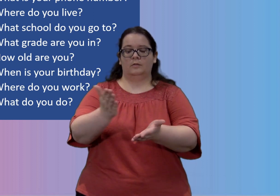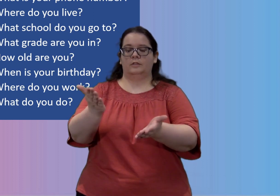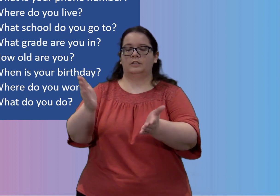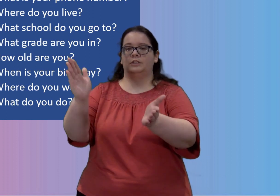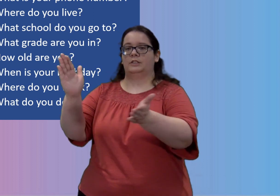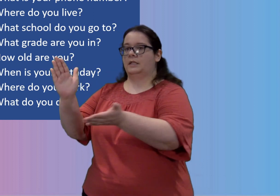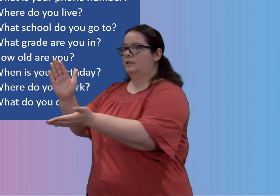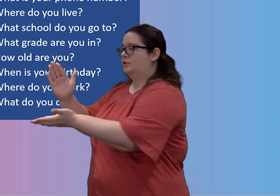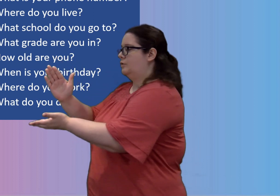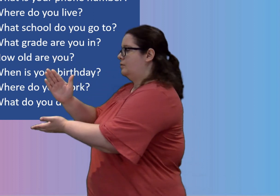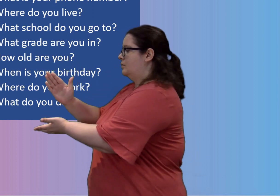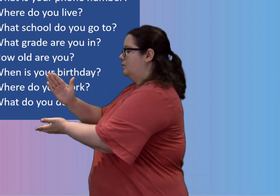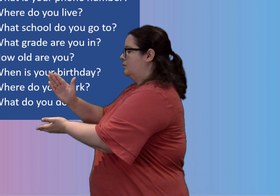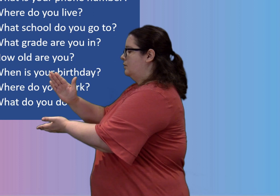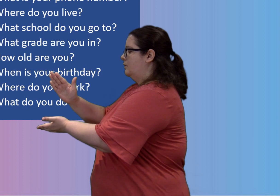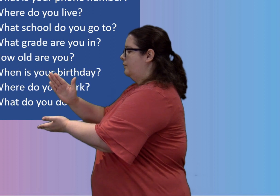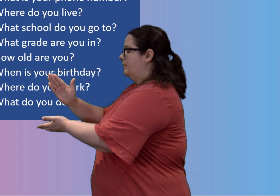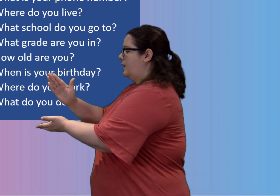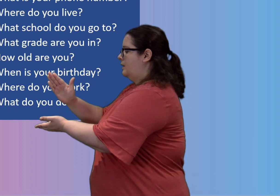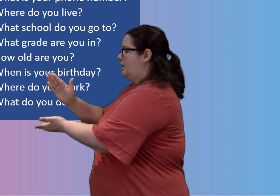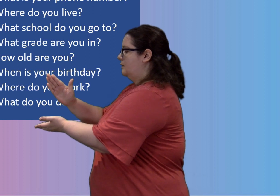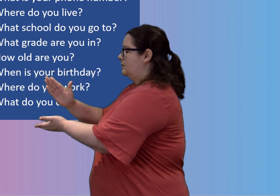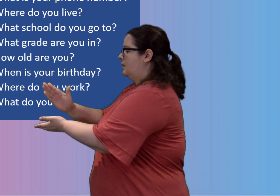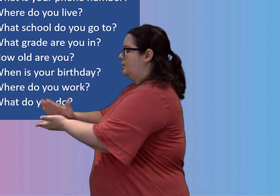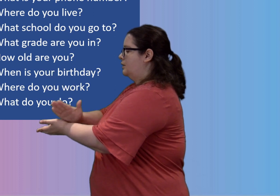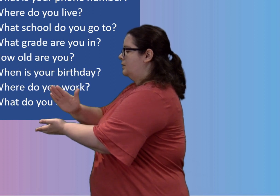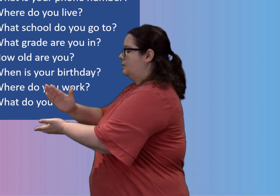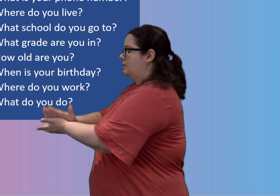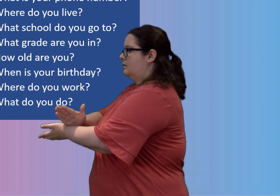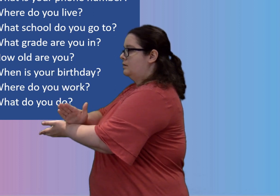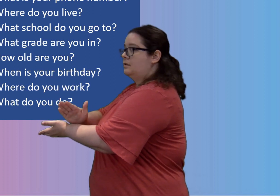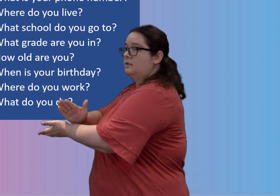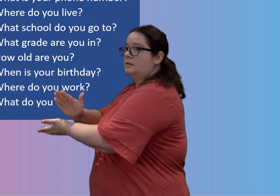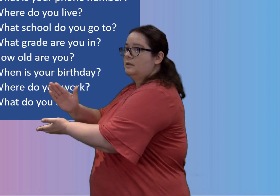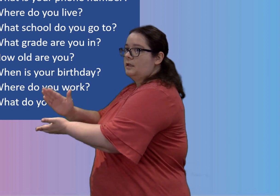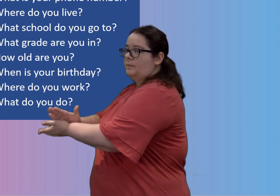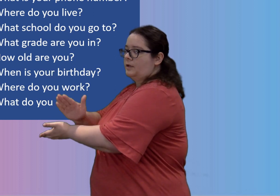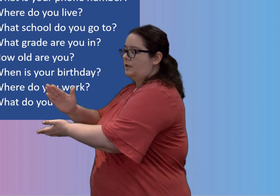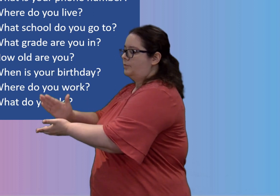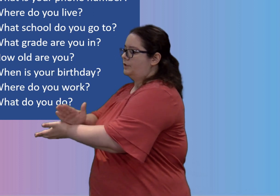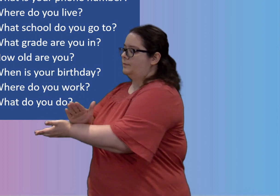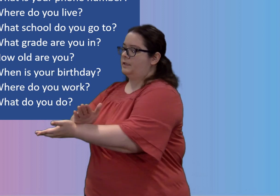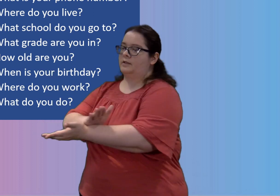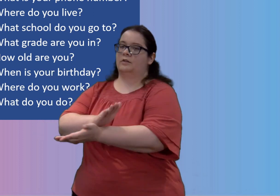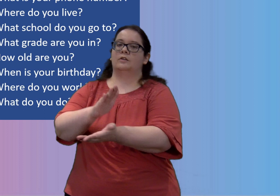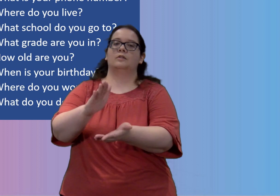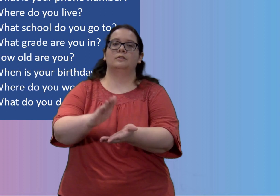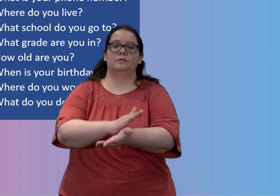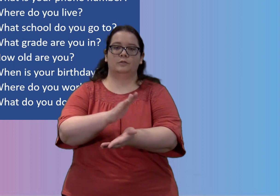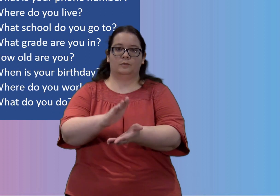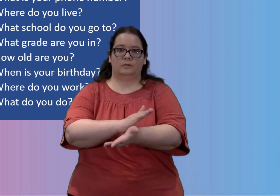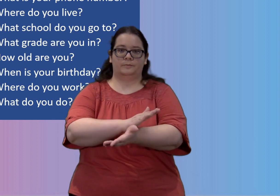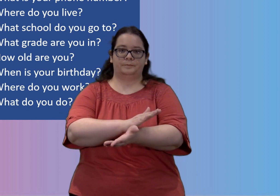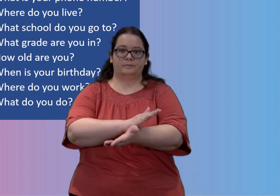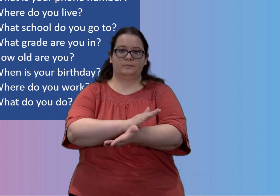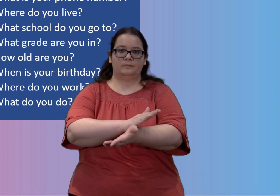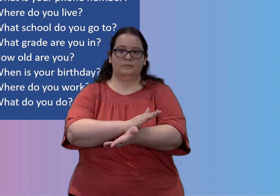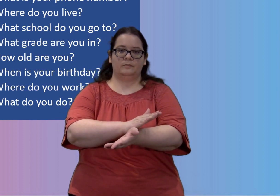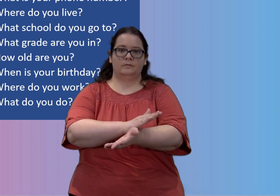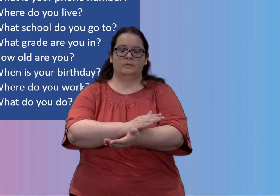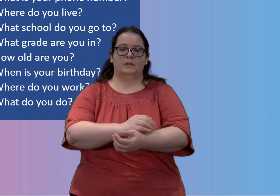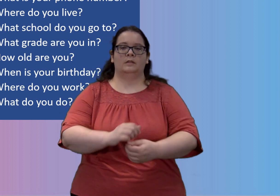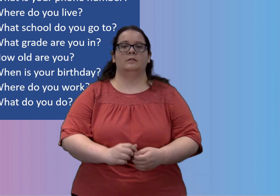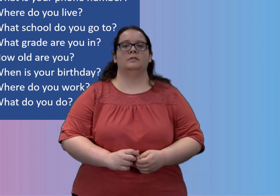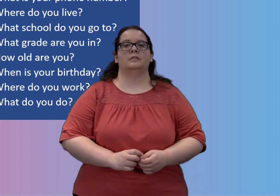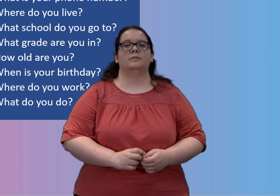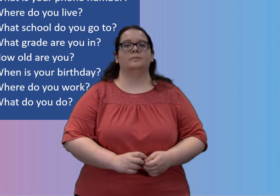I just take two flat hands and just clap and kind of brush them together school. So